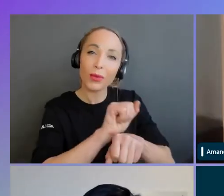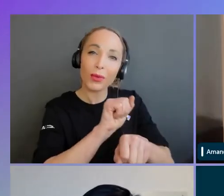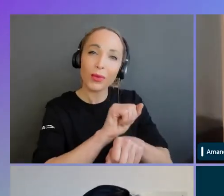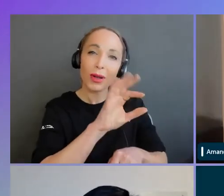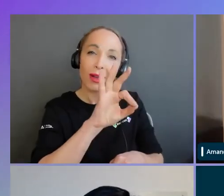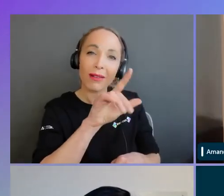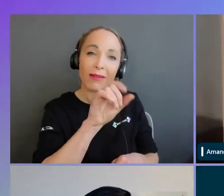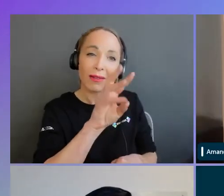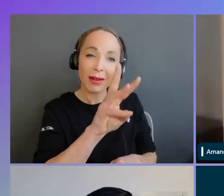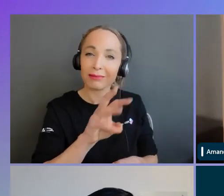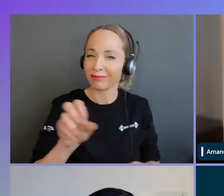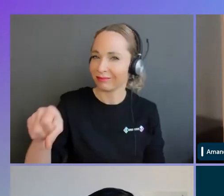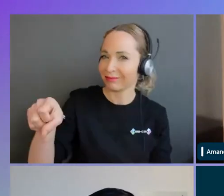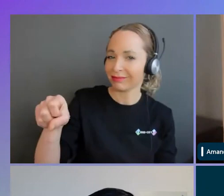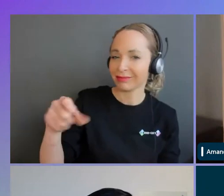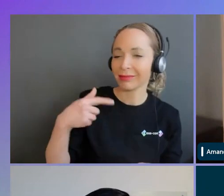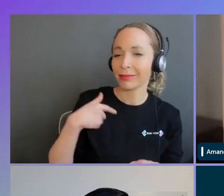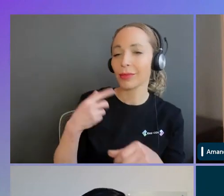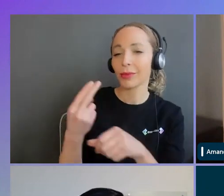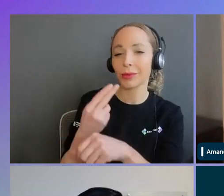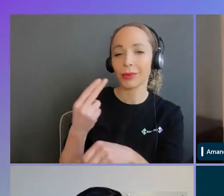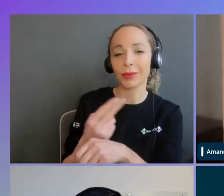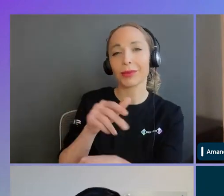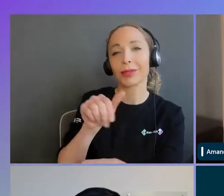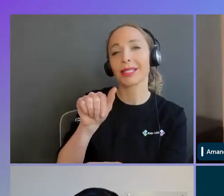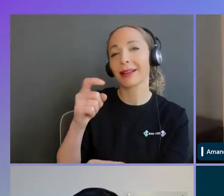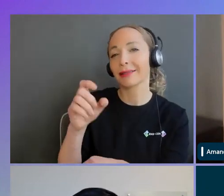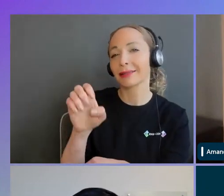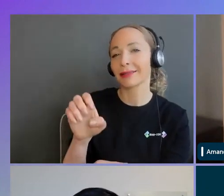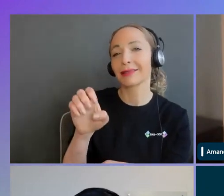teams utilize the AKS browser extension to test their features